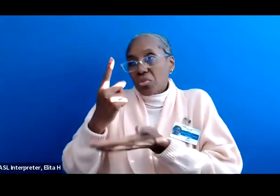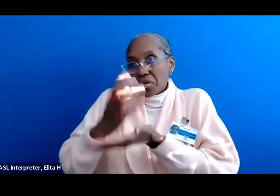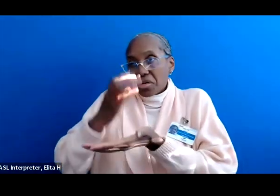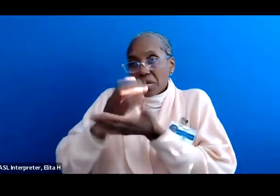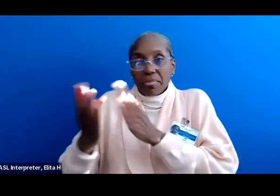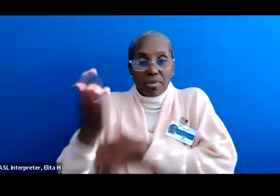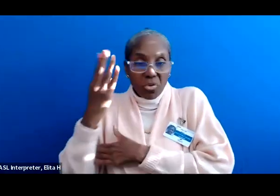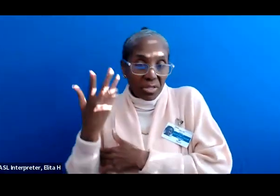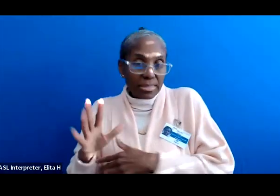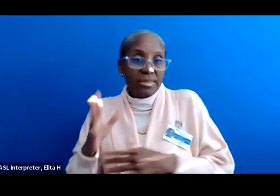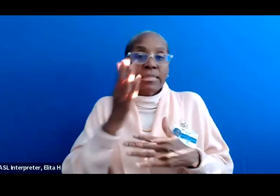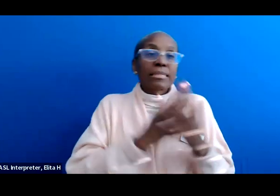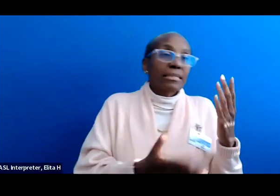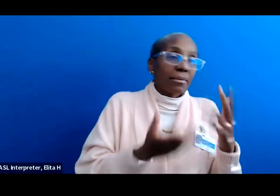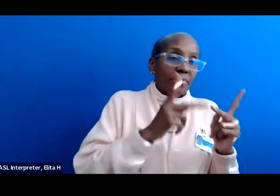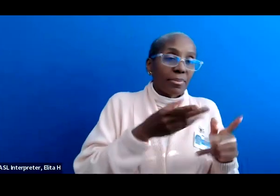Some people drink it all day, which could be a problem.